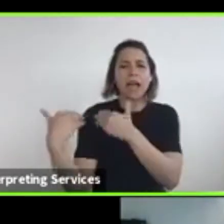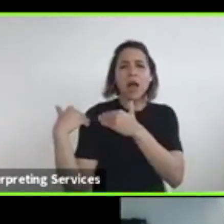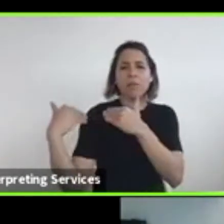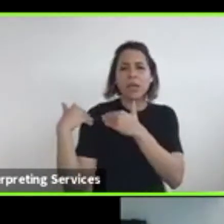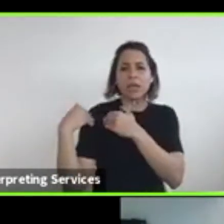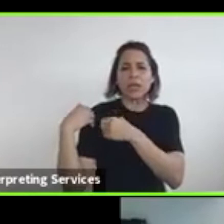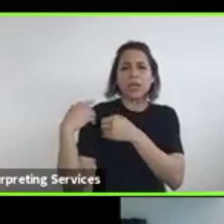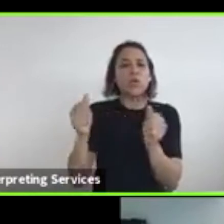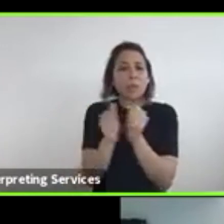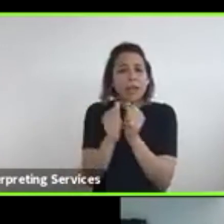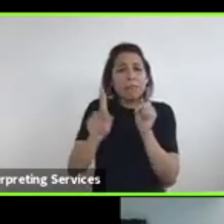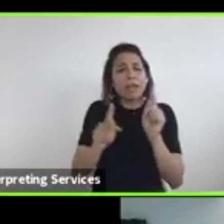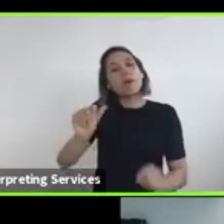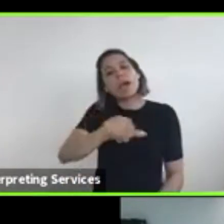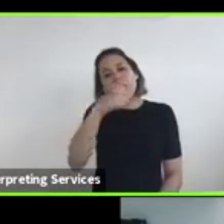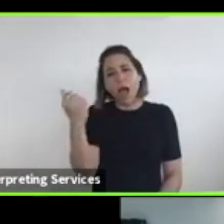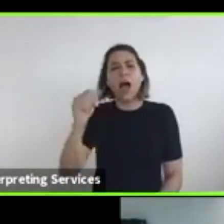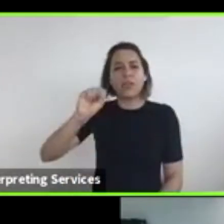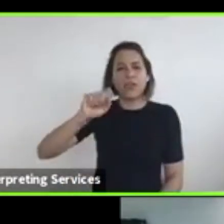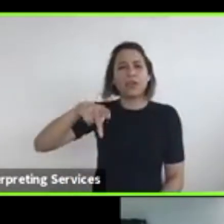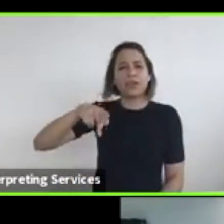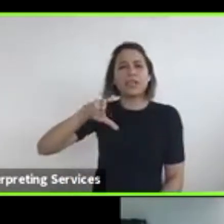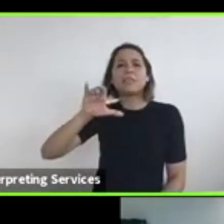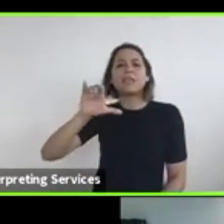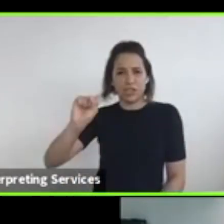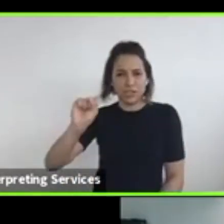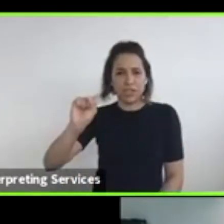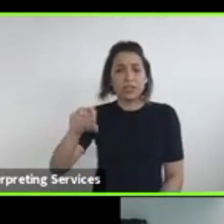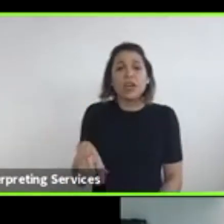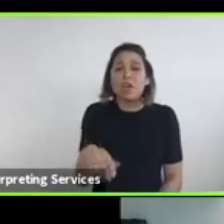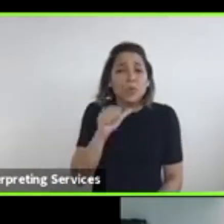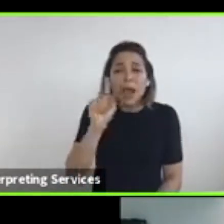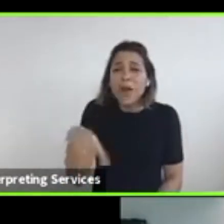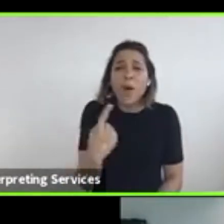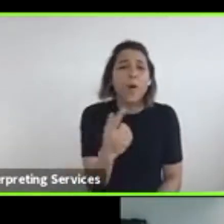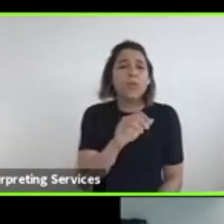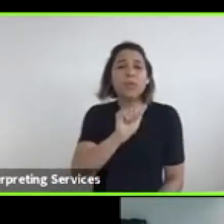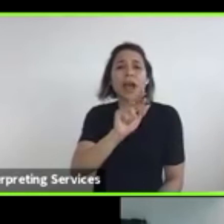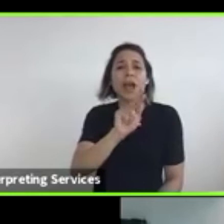SO NOT ONLY THE ARTISTS, WHO WE -- YOU KNOW, ARE COMMISSIONING TO -- TO PRESENT WORK